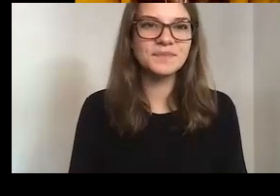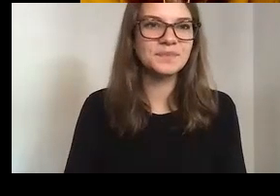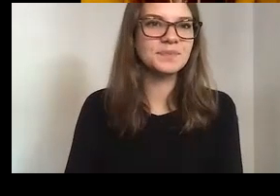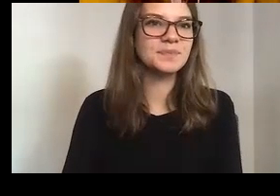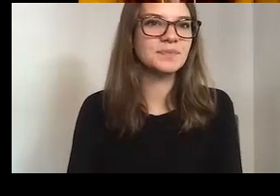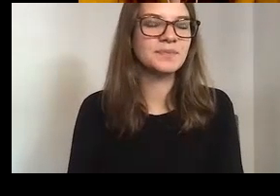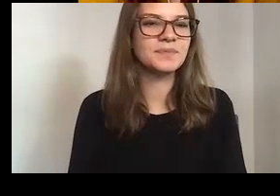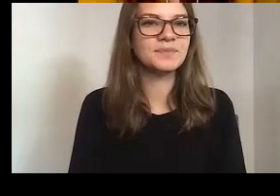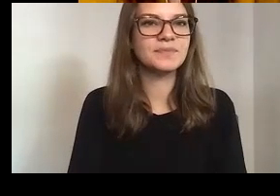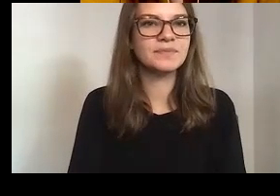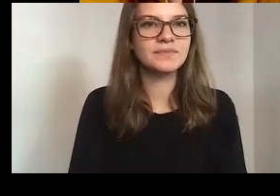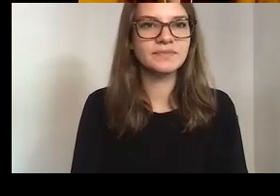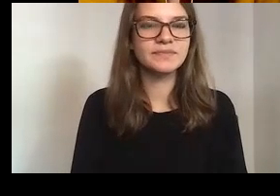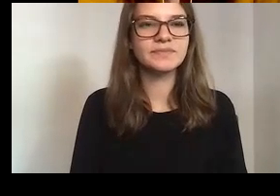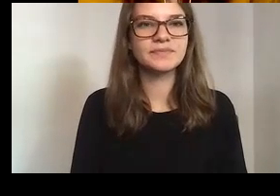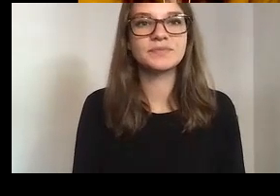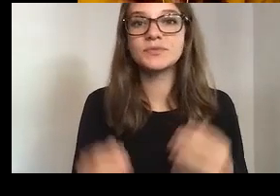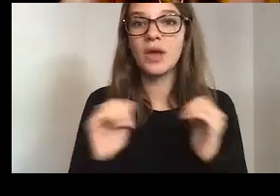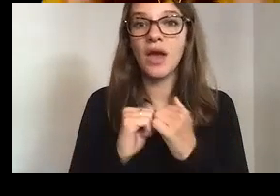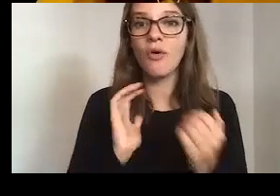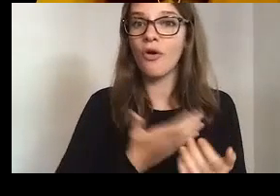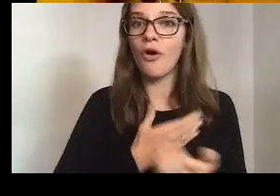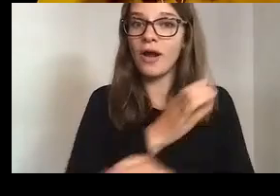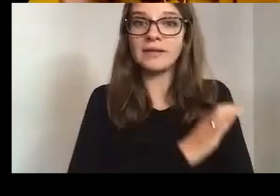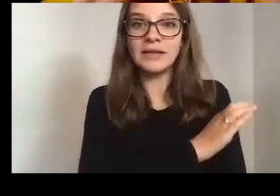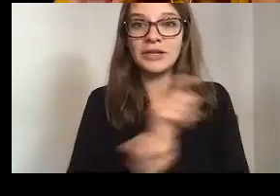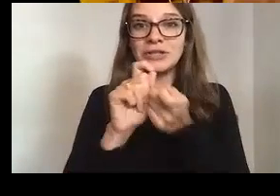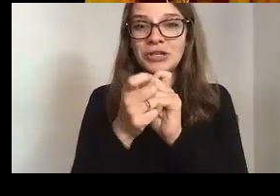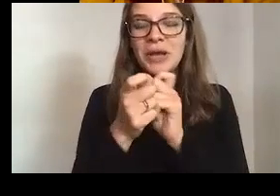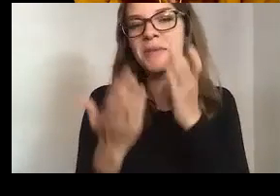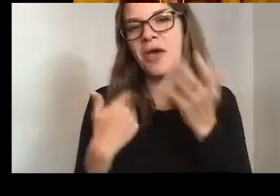so in terms of how our clinic is adapting I may have mentioned a few of these along the way